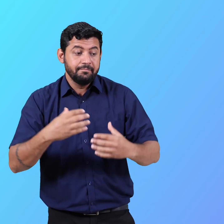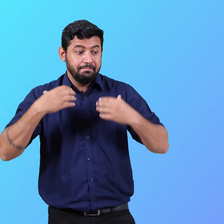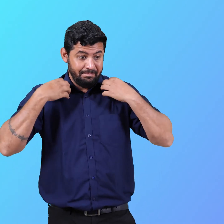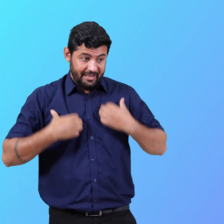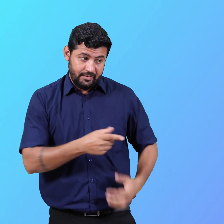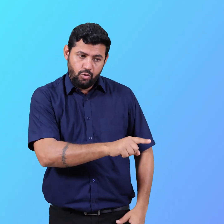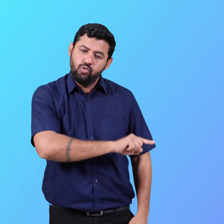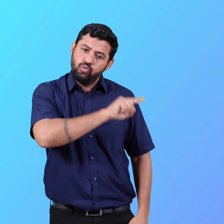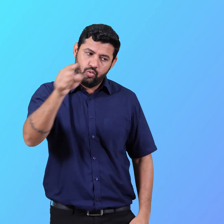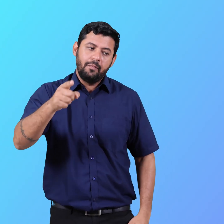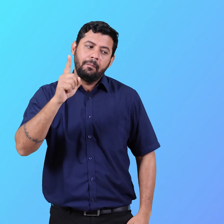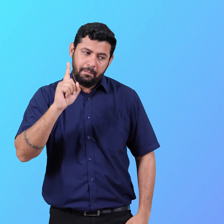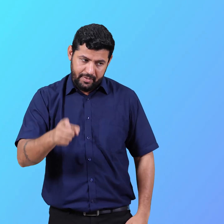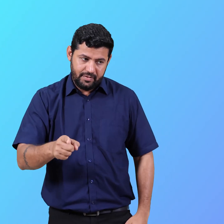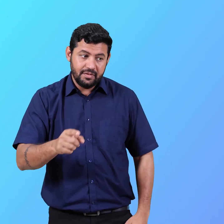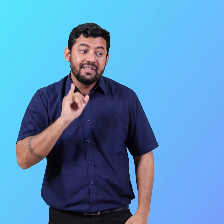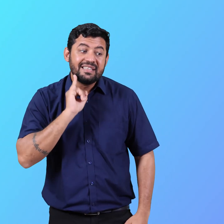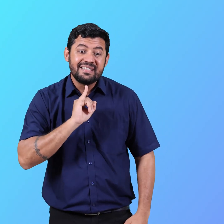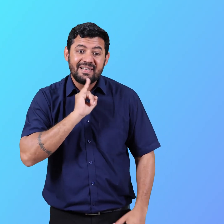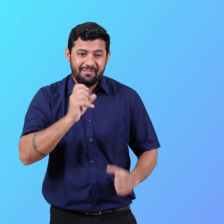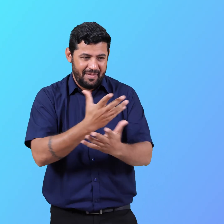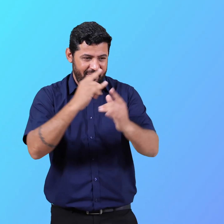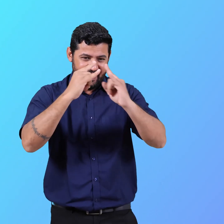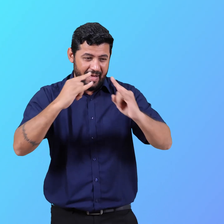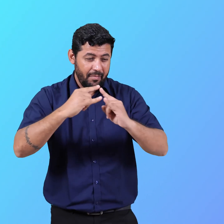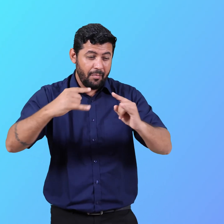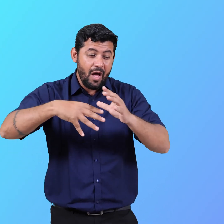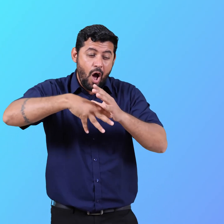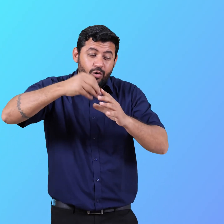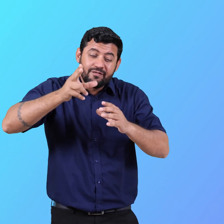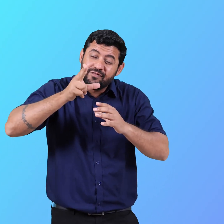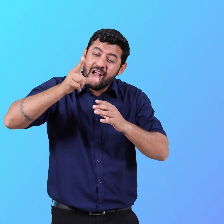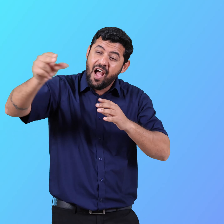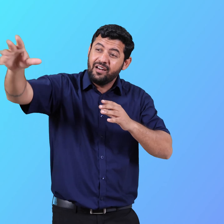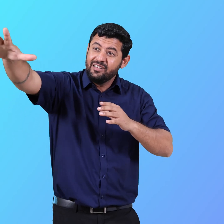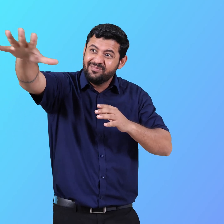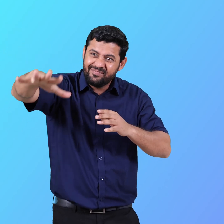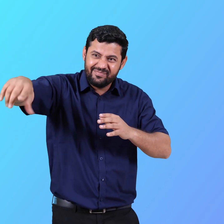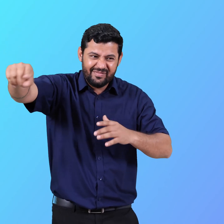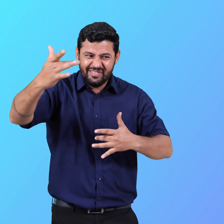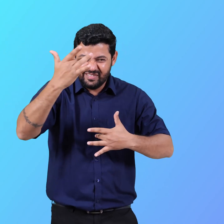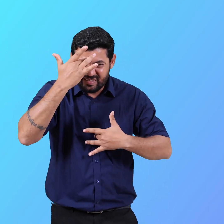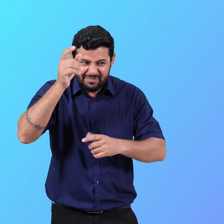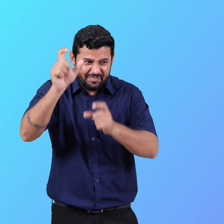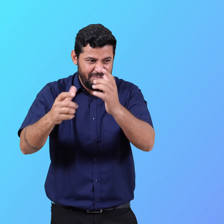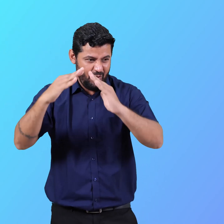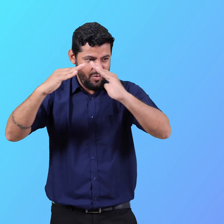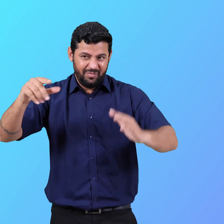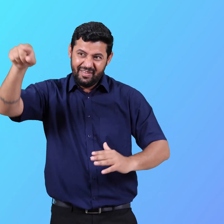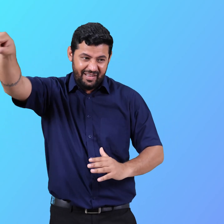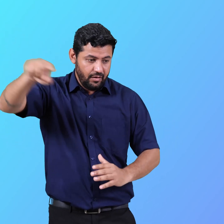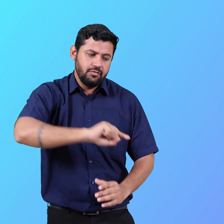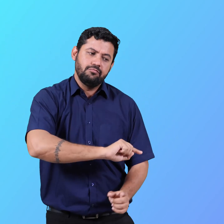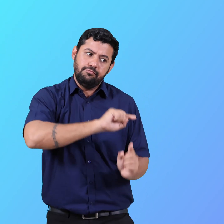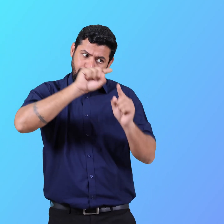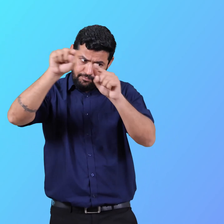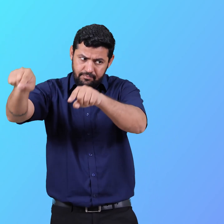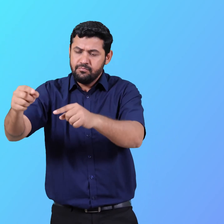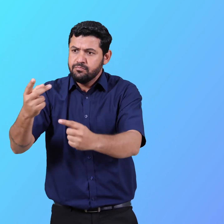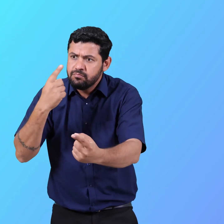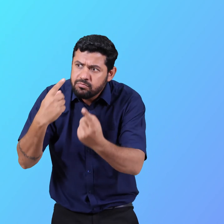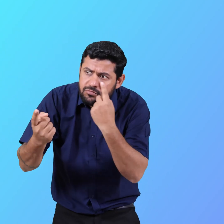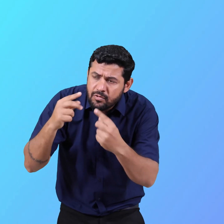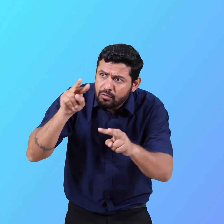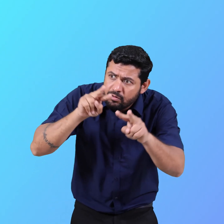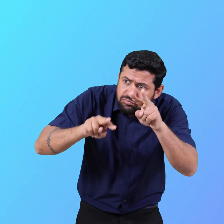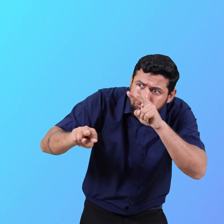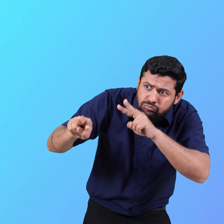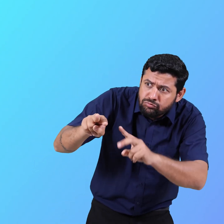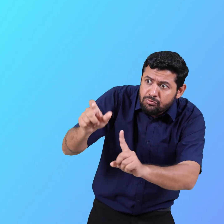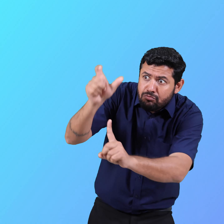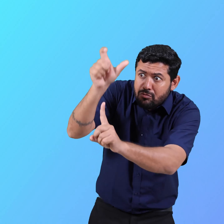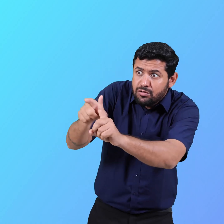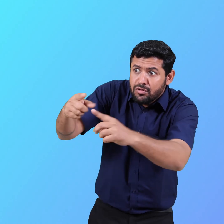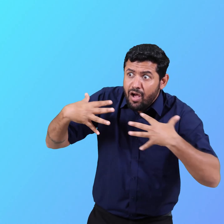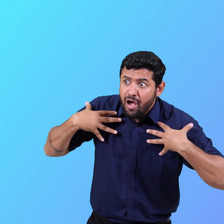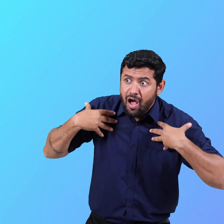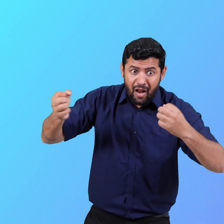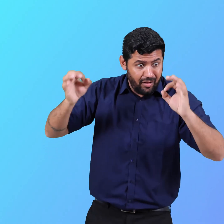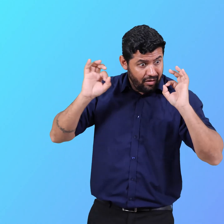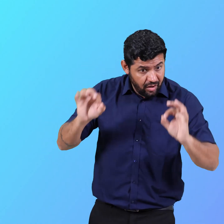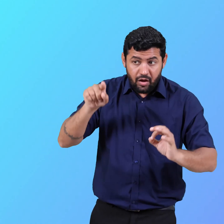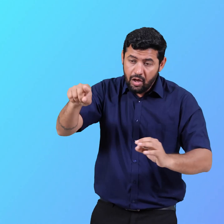The priest must go to them outside the camp and look to see if the skin disease is healed.